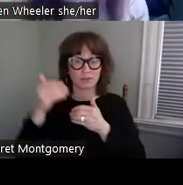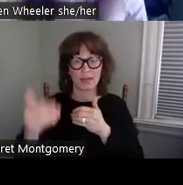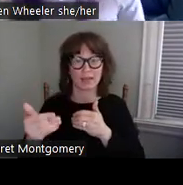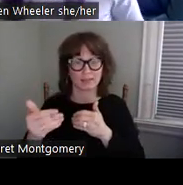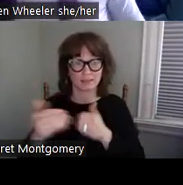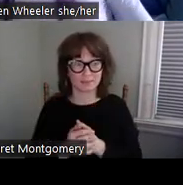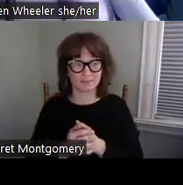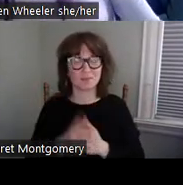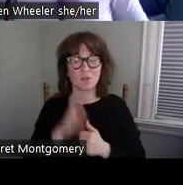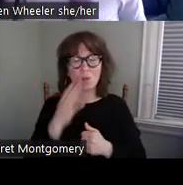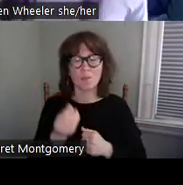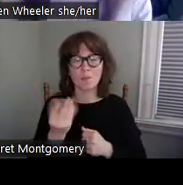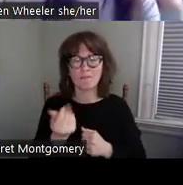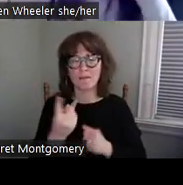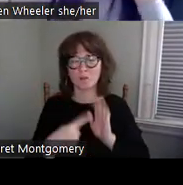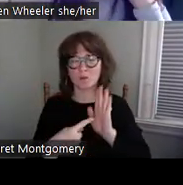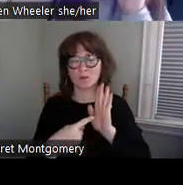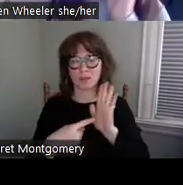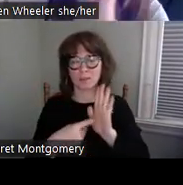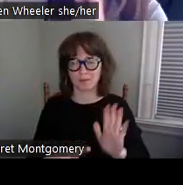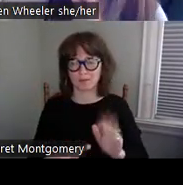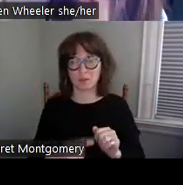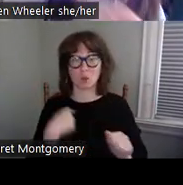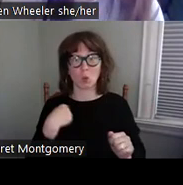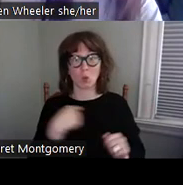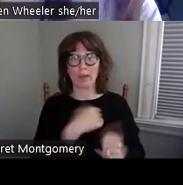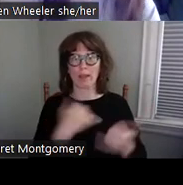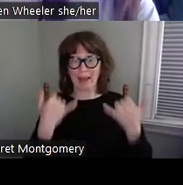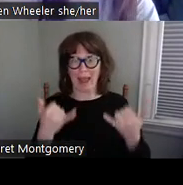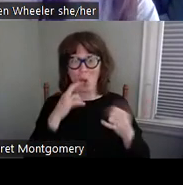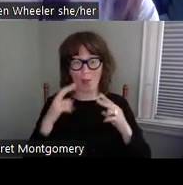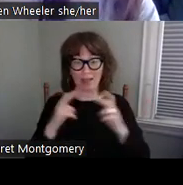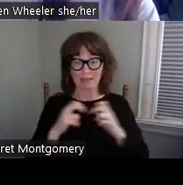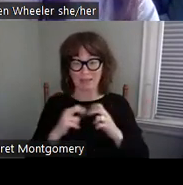so we're trying to just assess what we would actually do in both these situations.